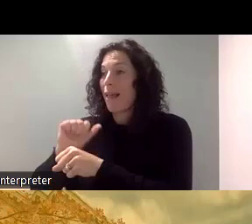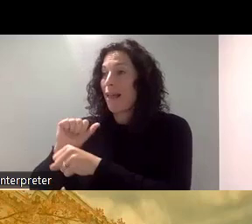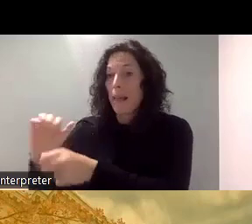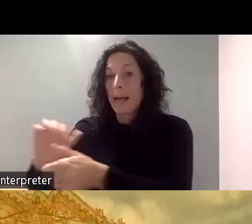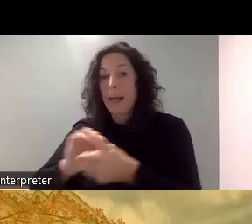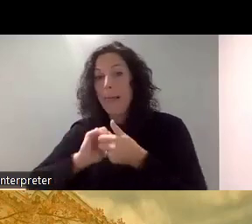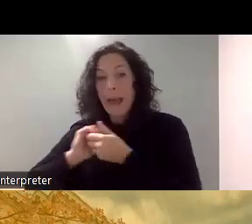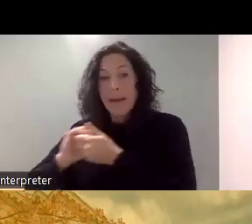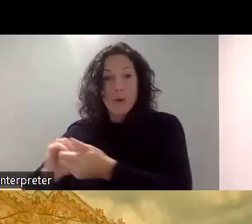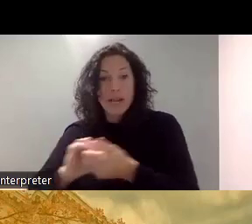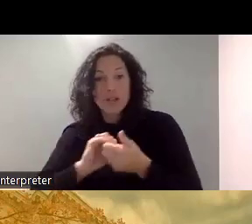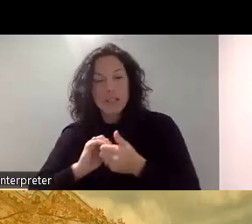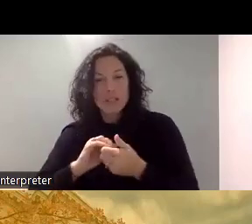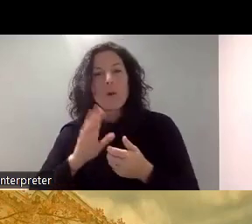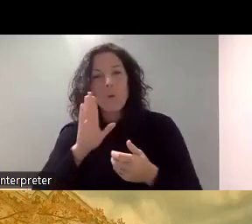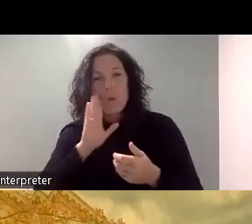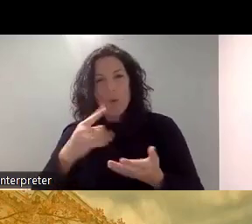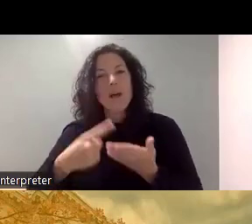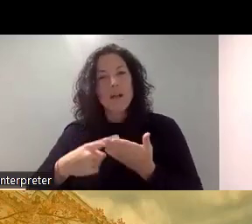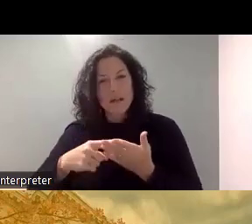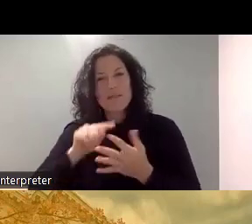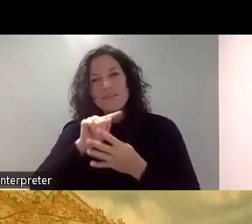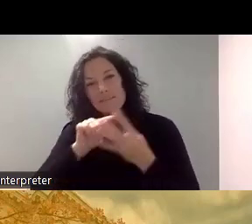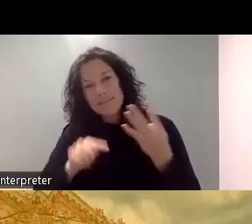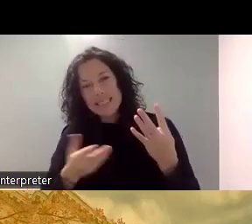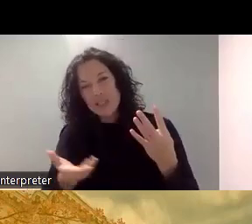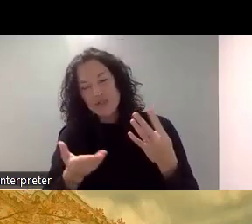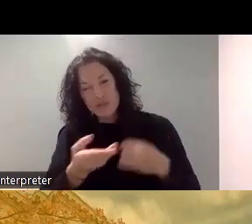that you see here on the screen, that creating that partnership,